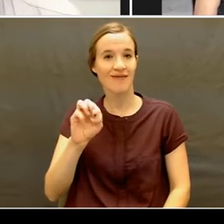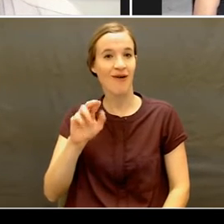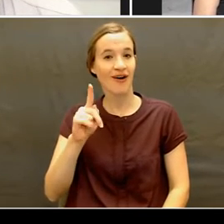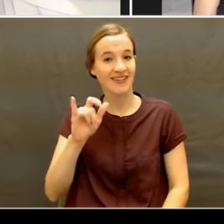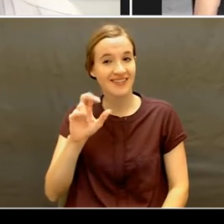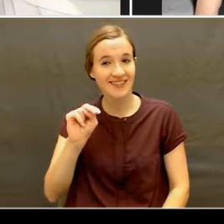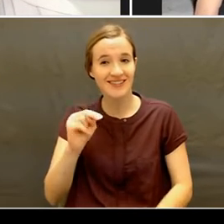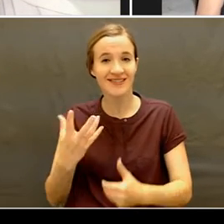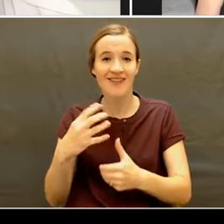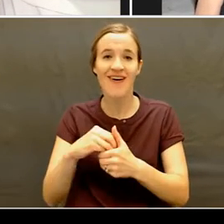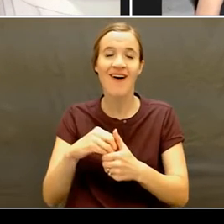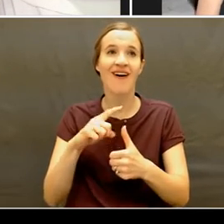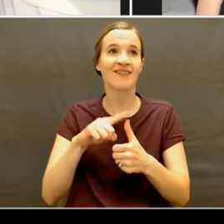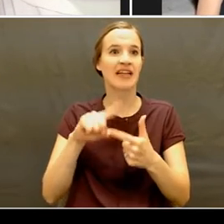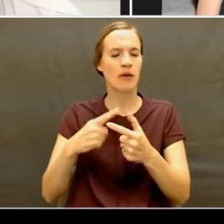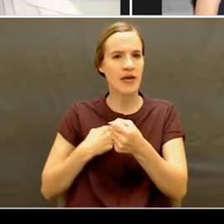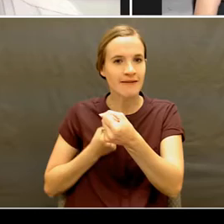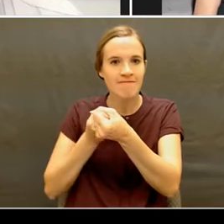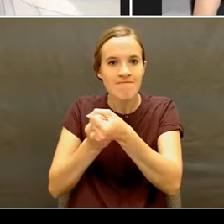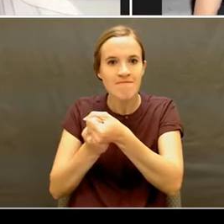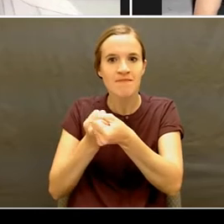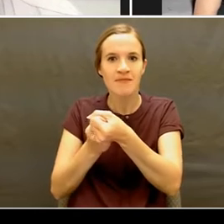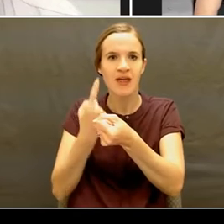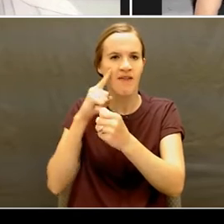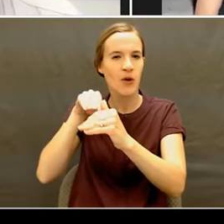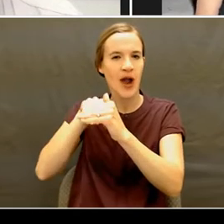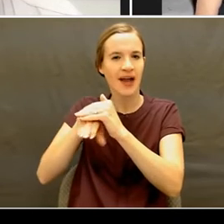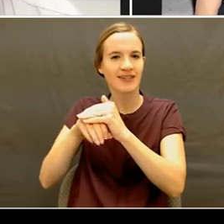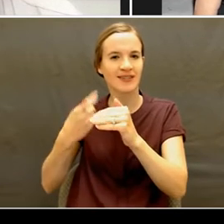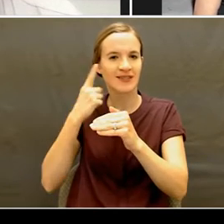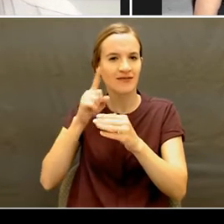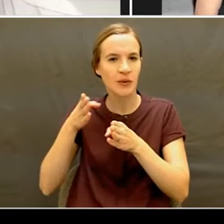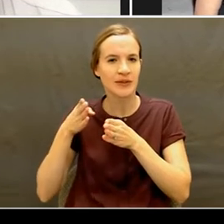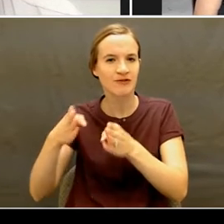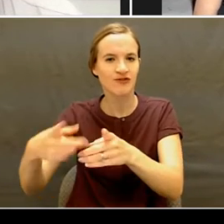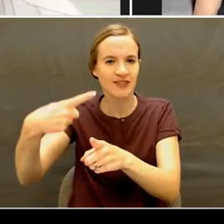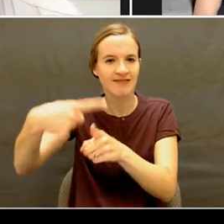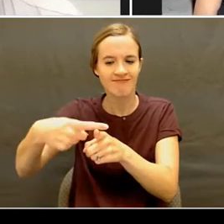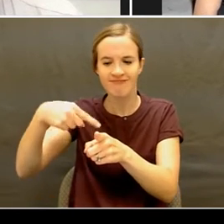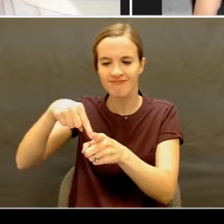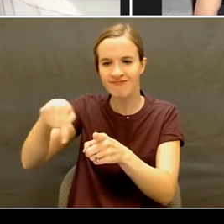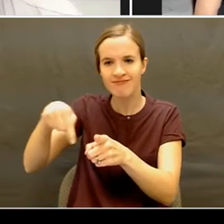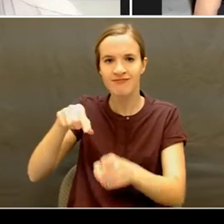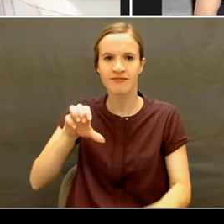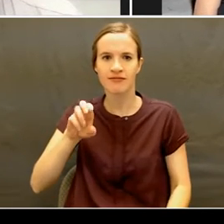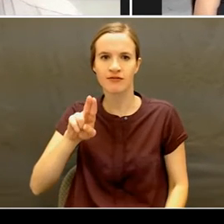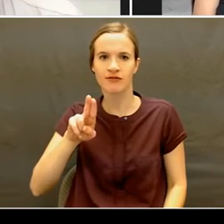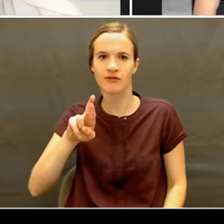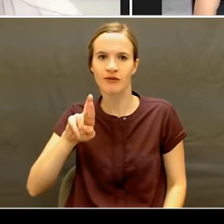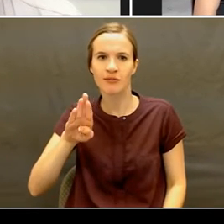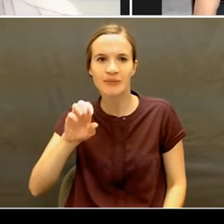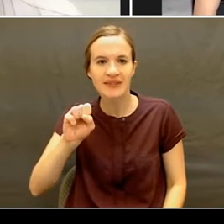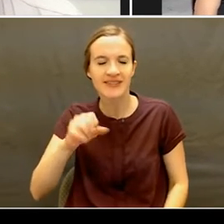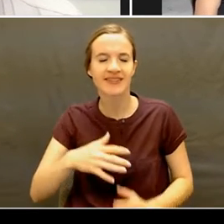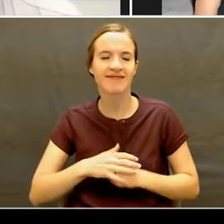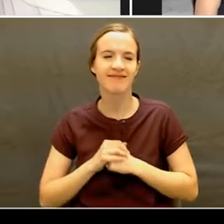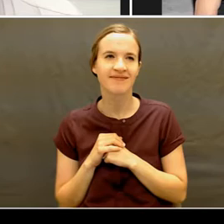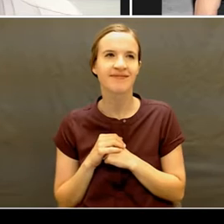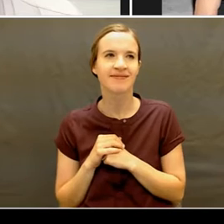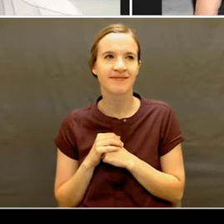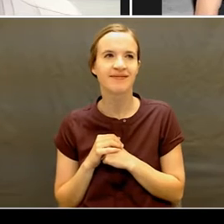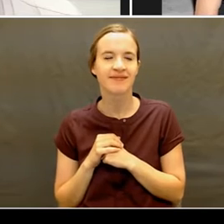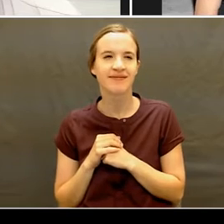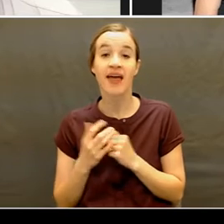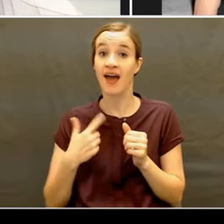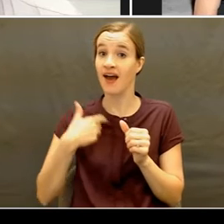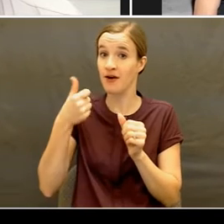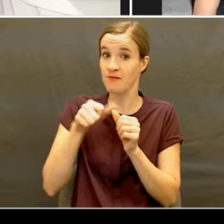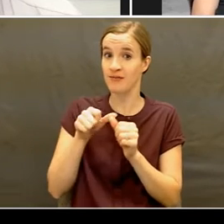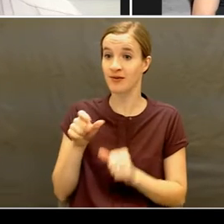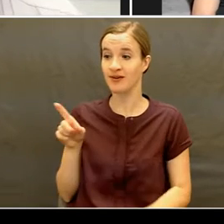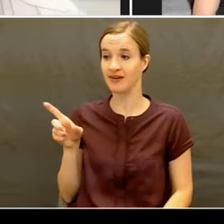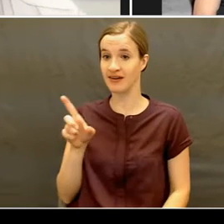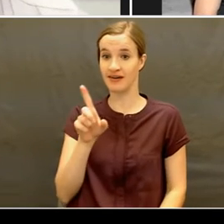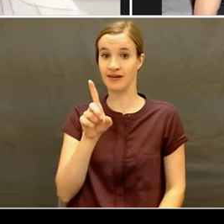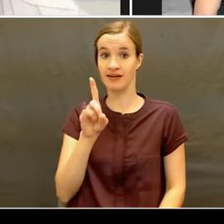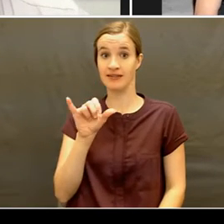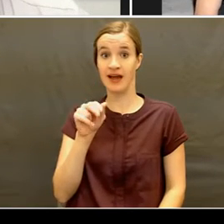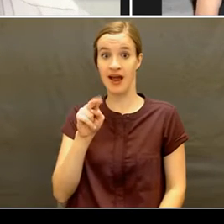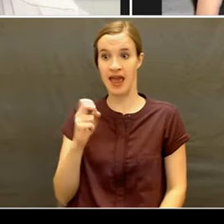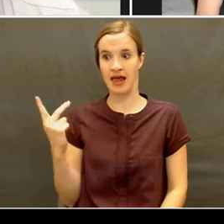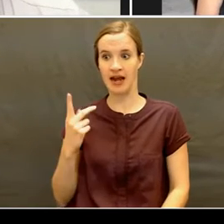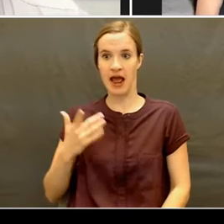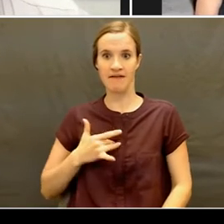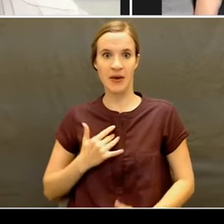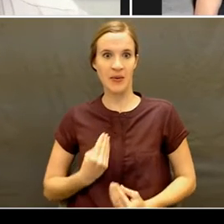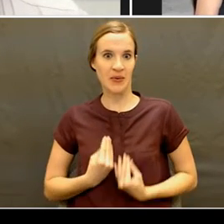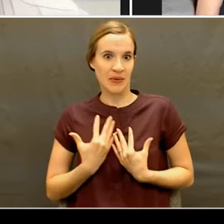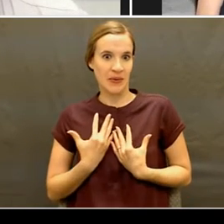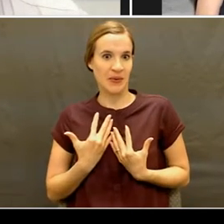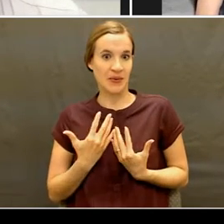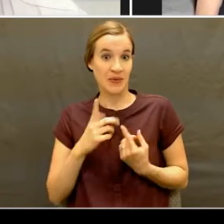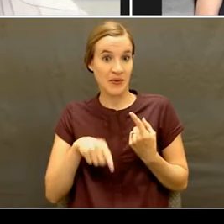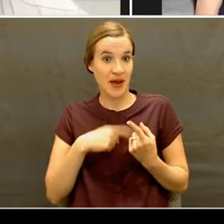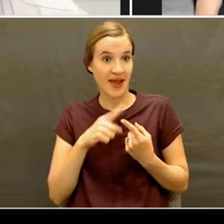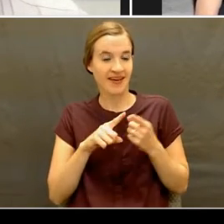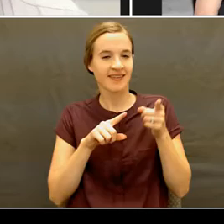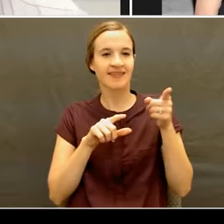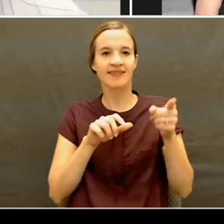around curbs, and what really sparked Diane and I was when Adapt came to town. Mike, Mike Alburger